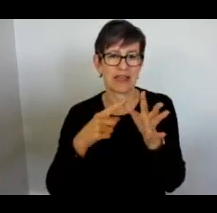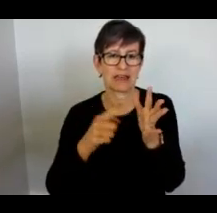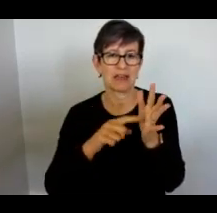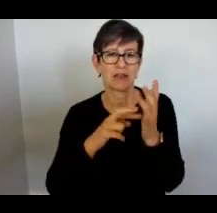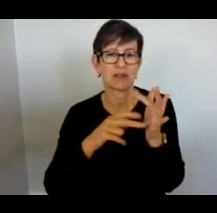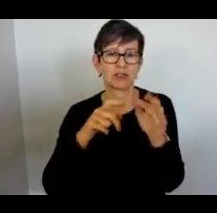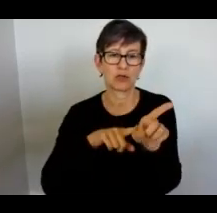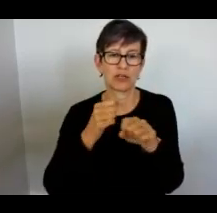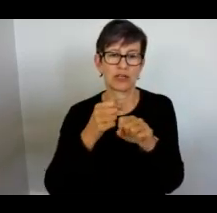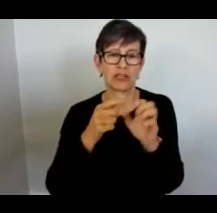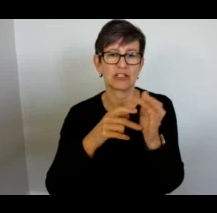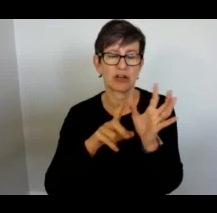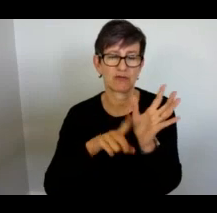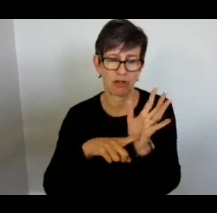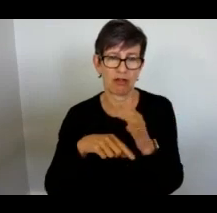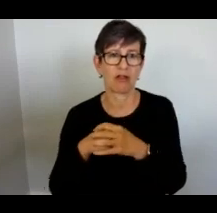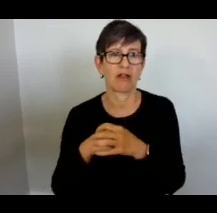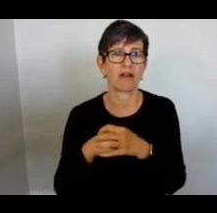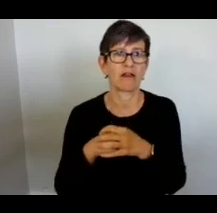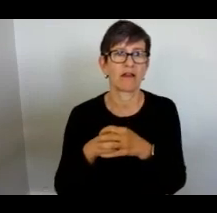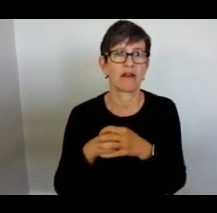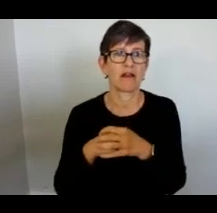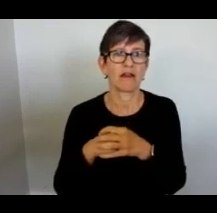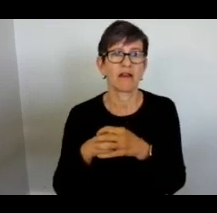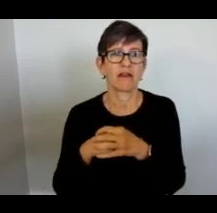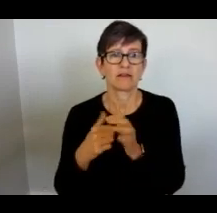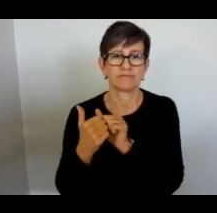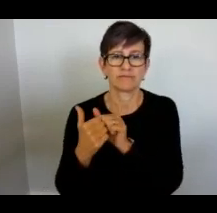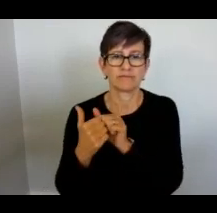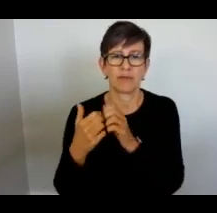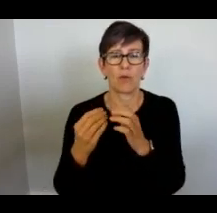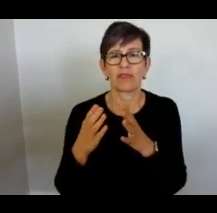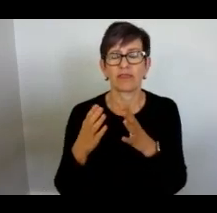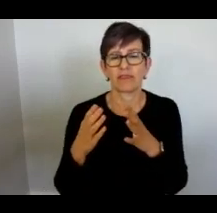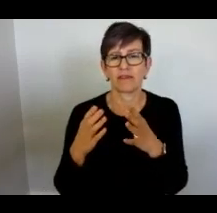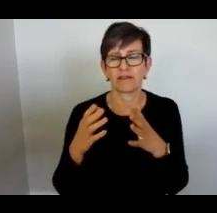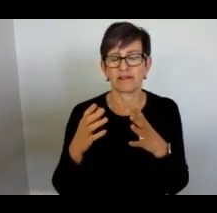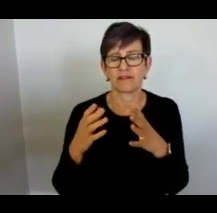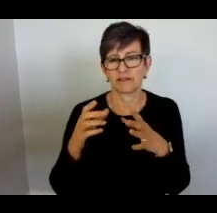safety who are, of course, under the Department of Child Safety, Seniors and Disability Services.